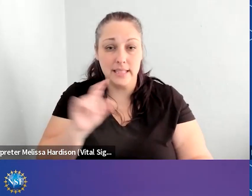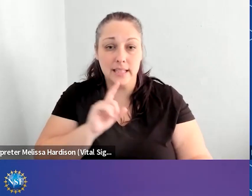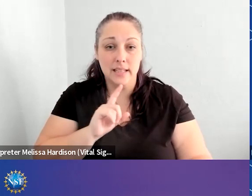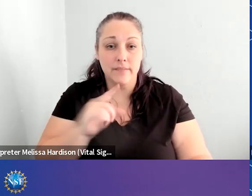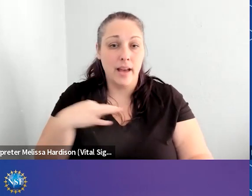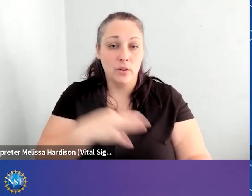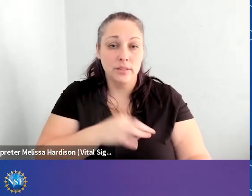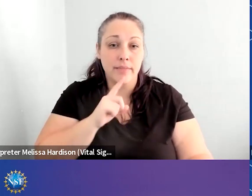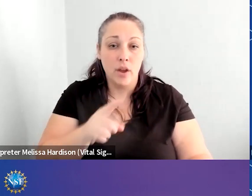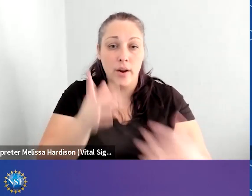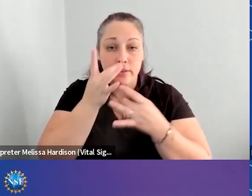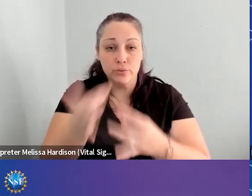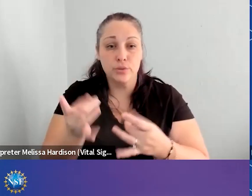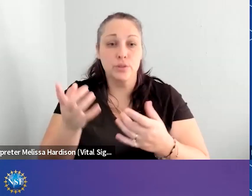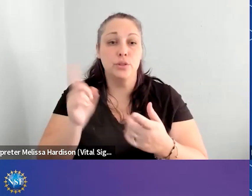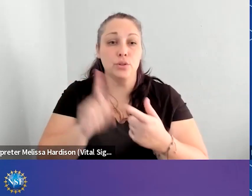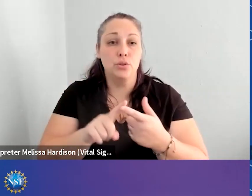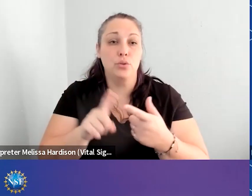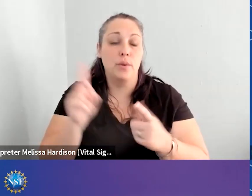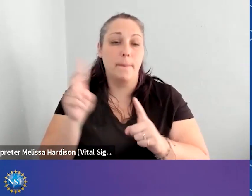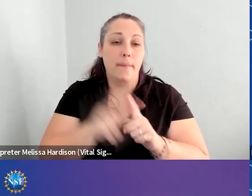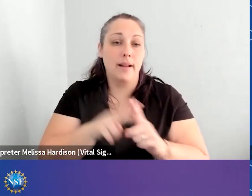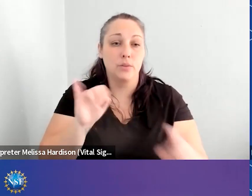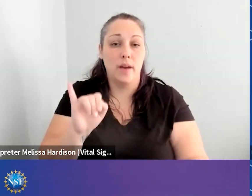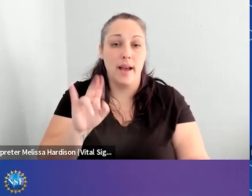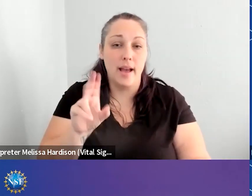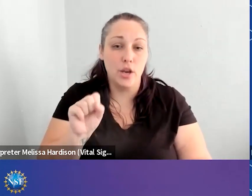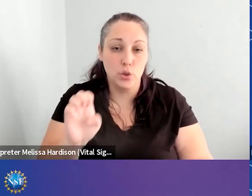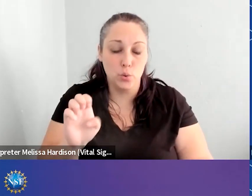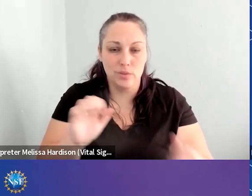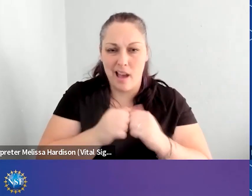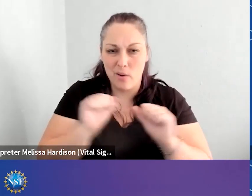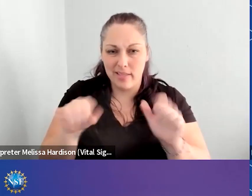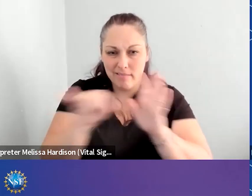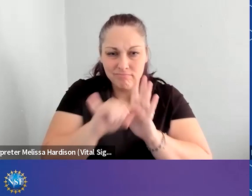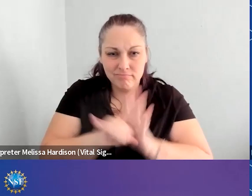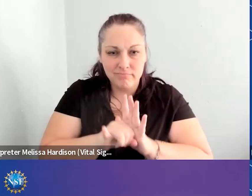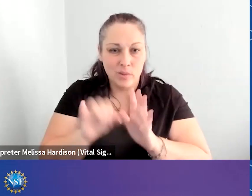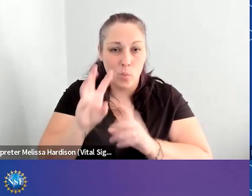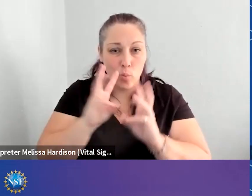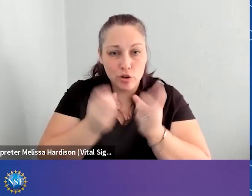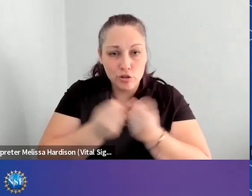and how can they identify workshops or training that might help them prepare a strong proposal?